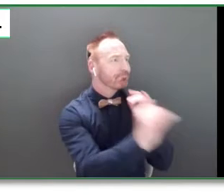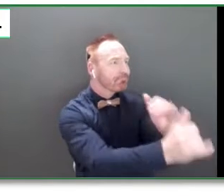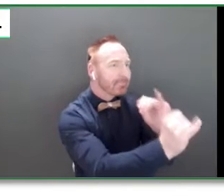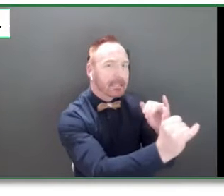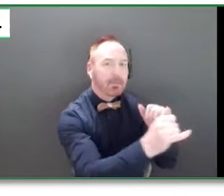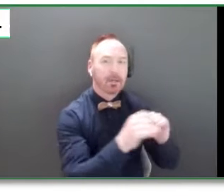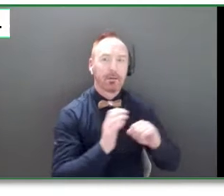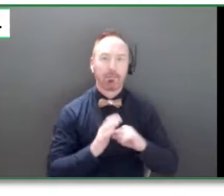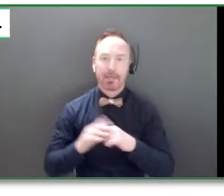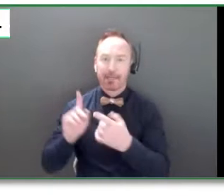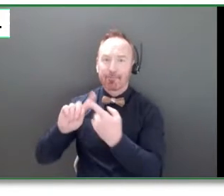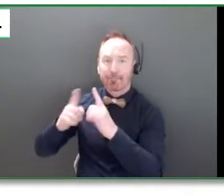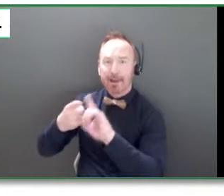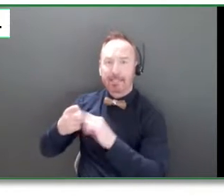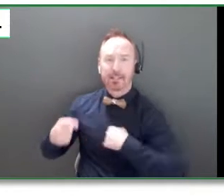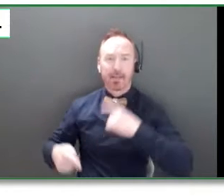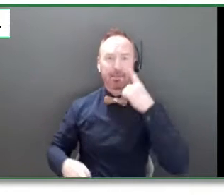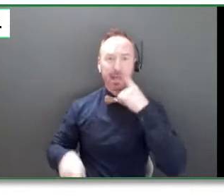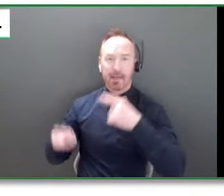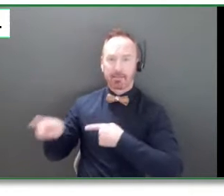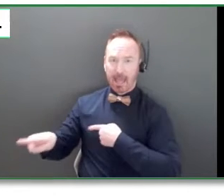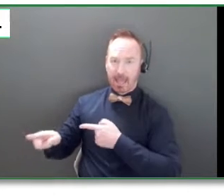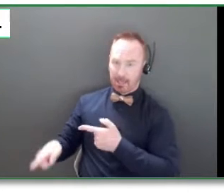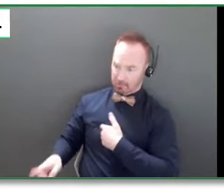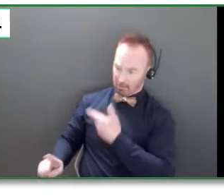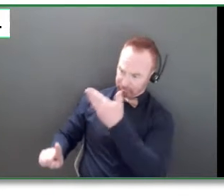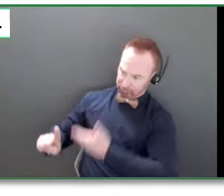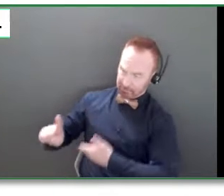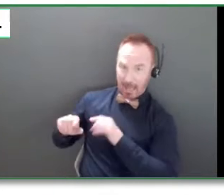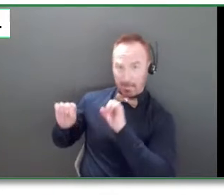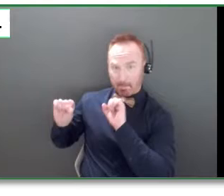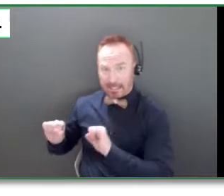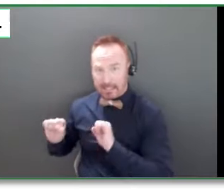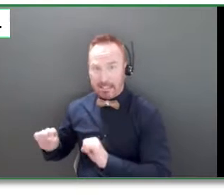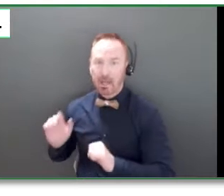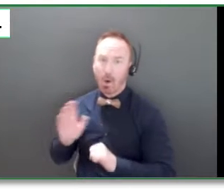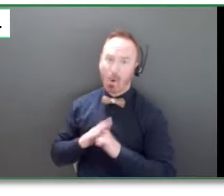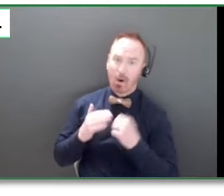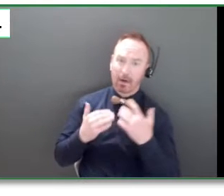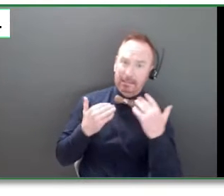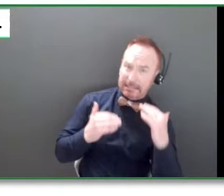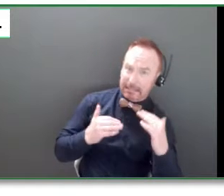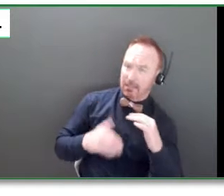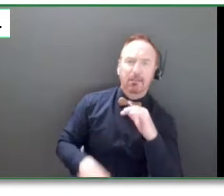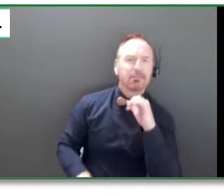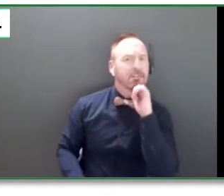friends, we look at if we have similar interests, can do the